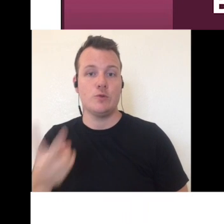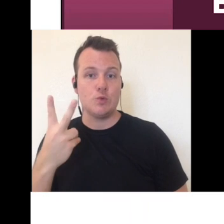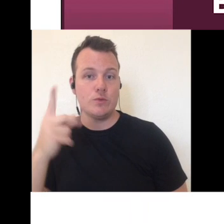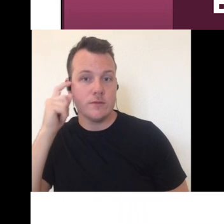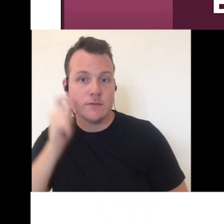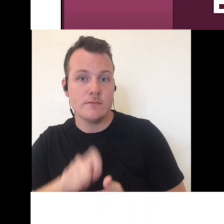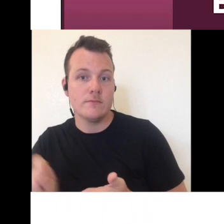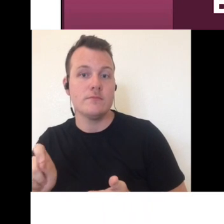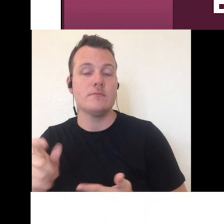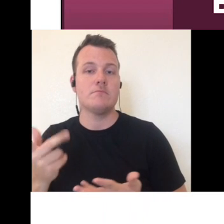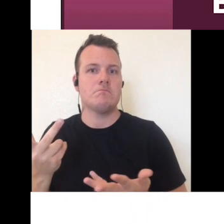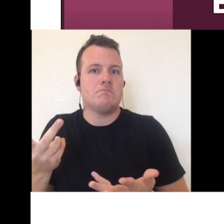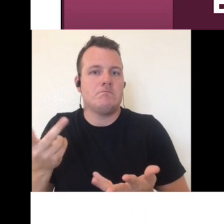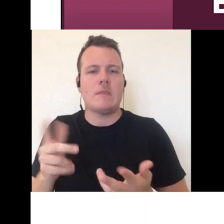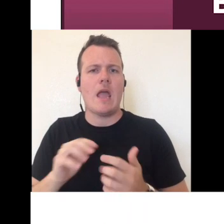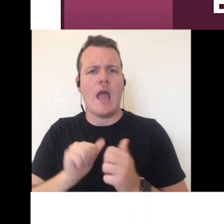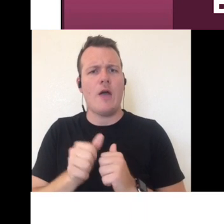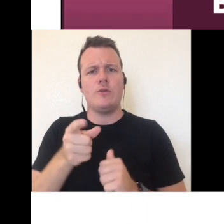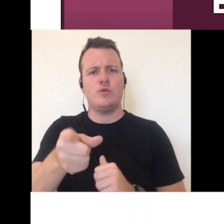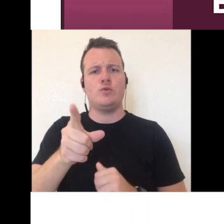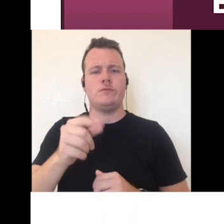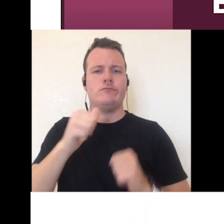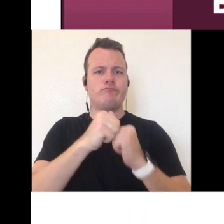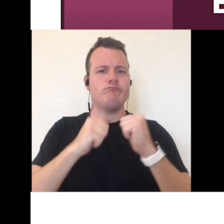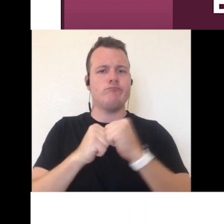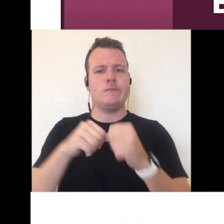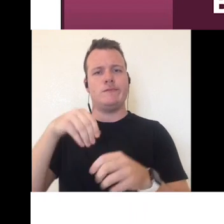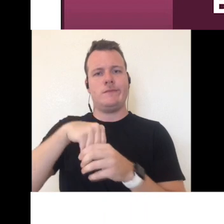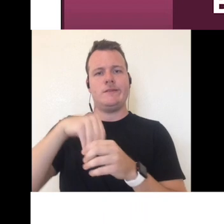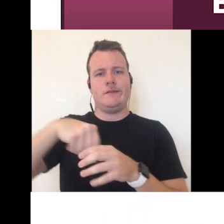three audiologists and two clerical people? How are you going to structure